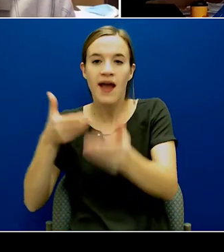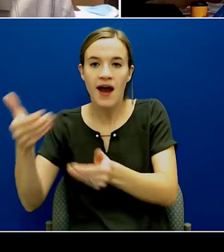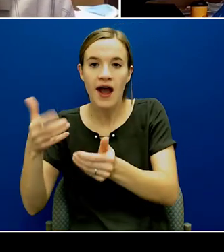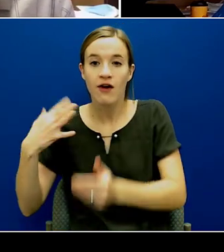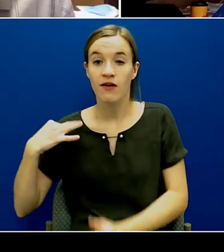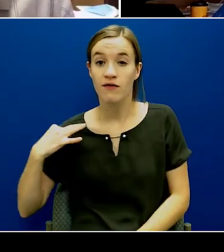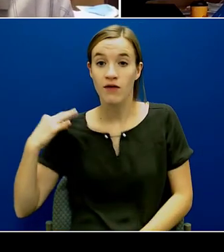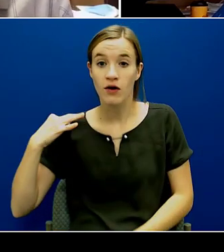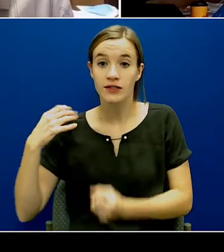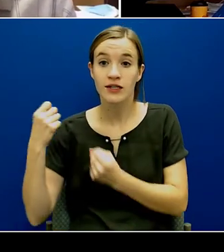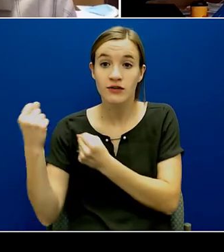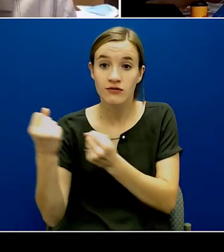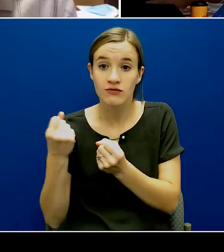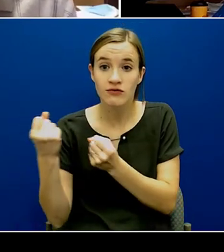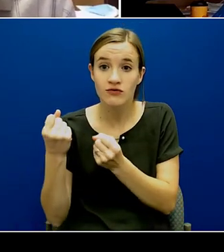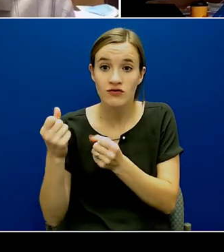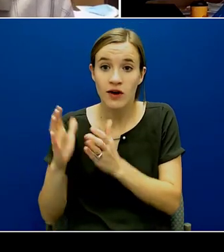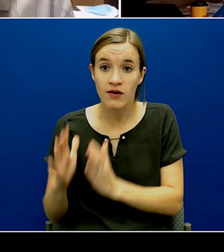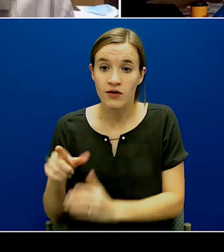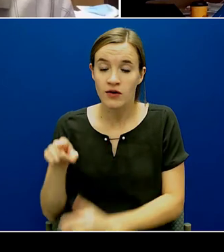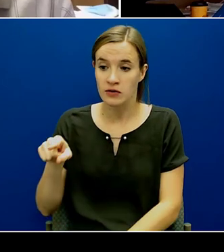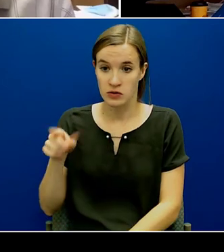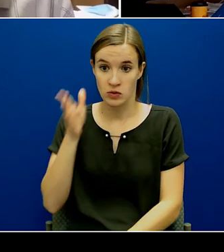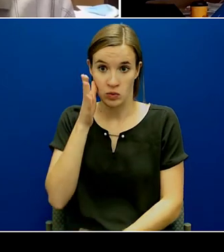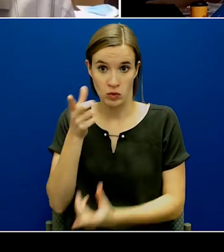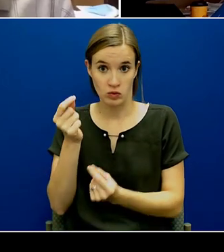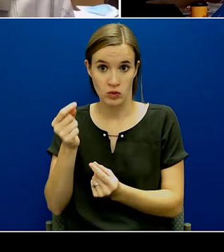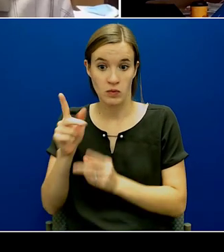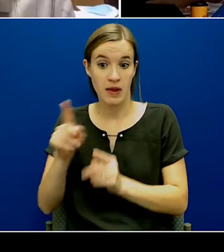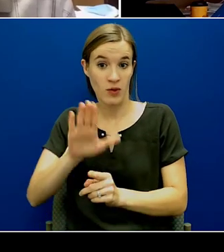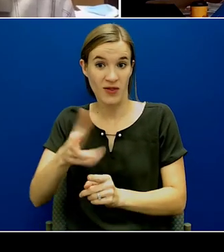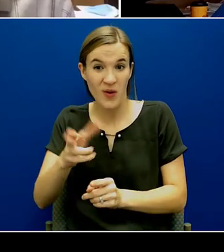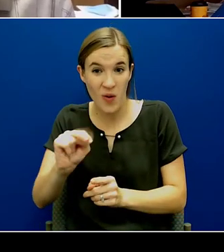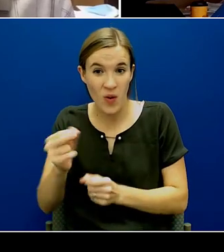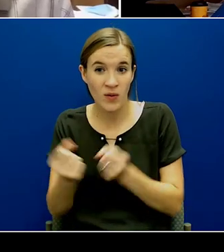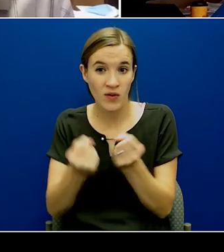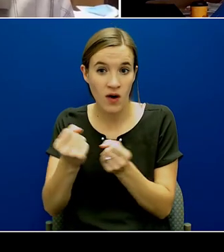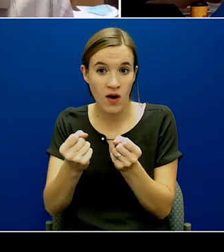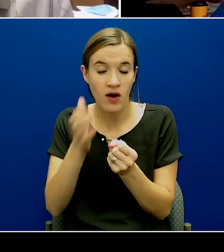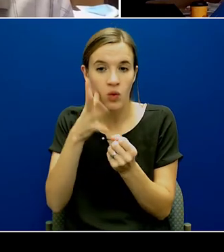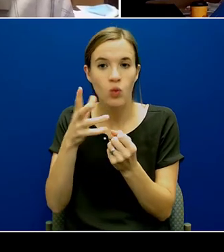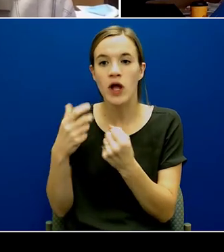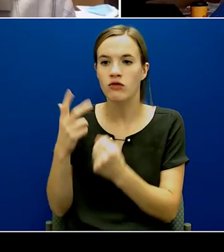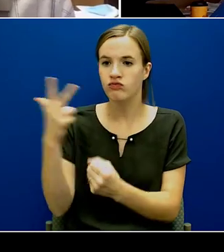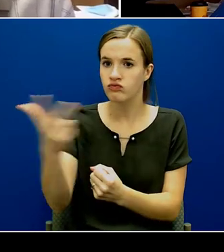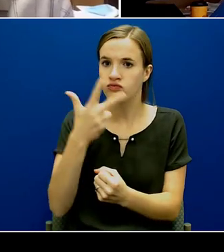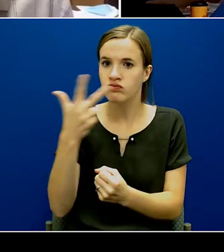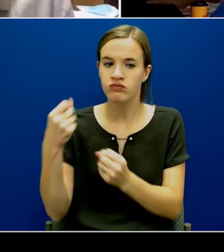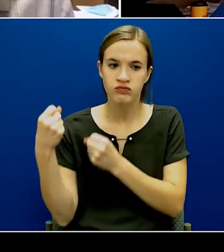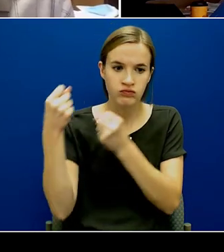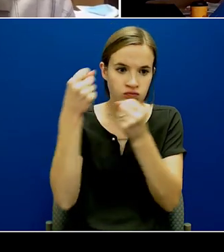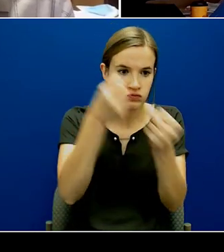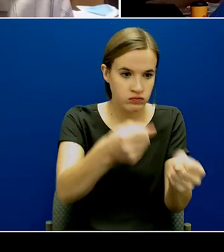bit beyond, but we have the same issue with respect to accessible transportation, where we have to come back and fund that accessible